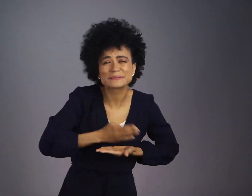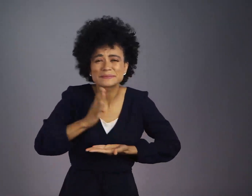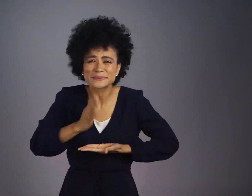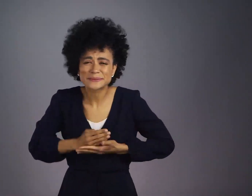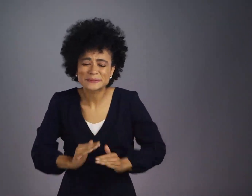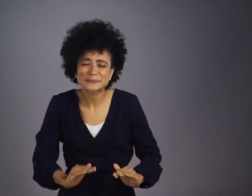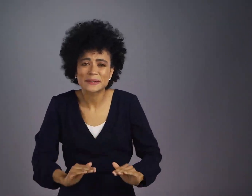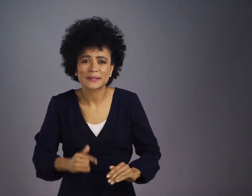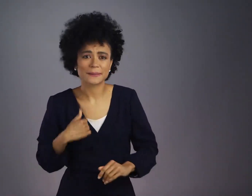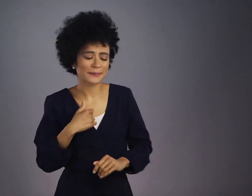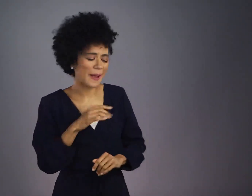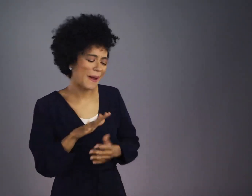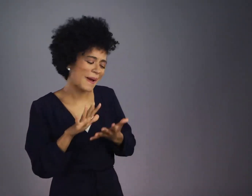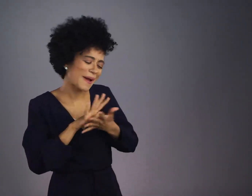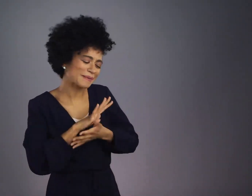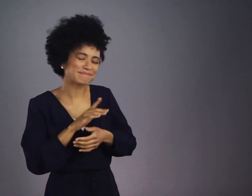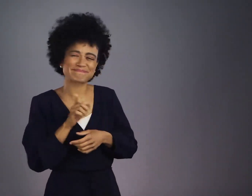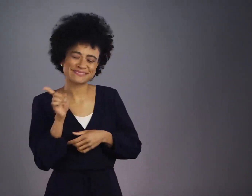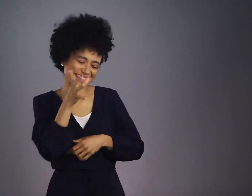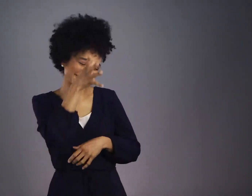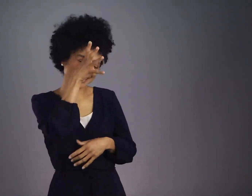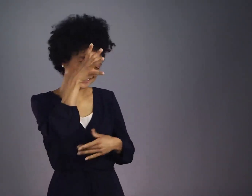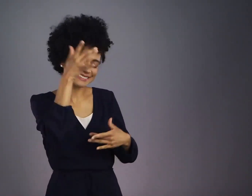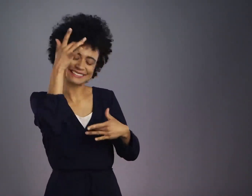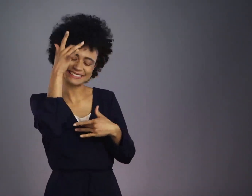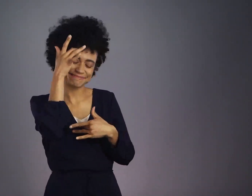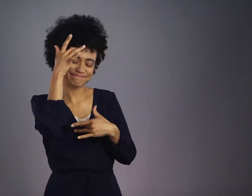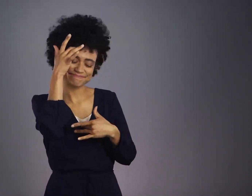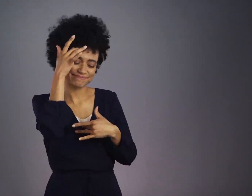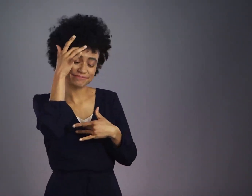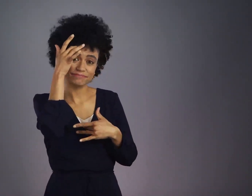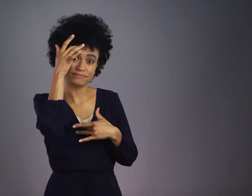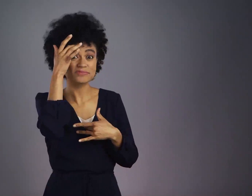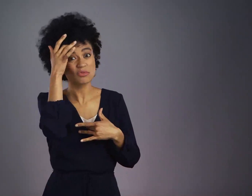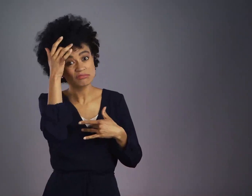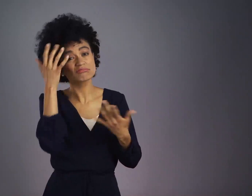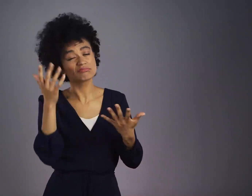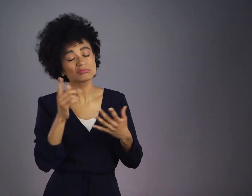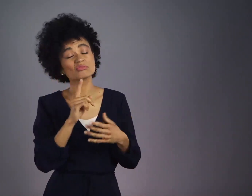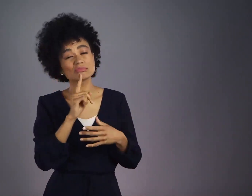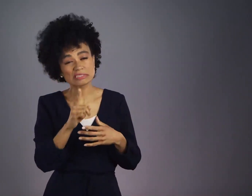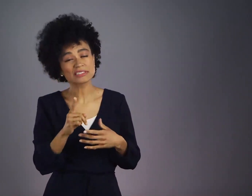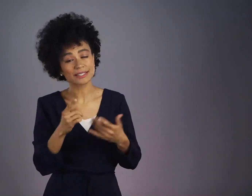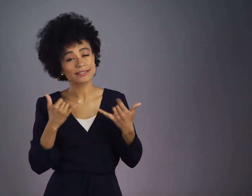We have told small tots that father was sick, which was much nearer the truth than we realized.